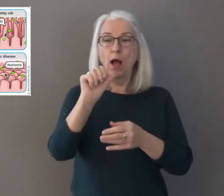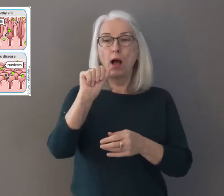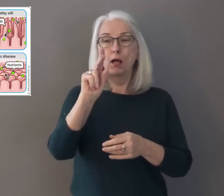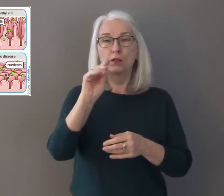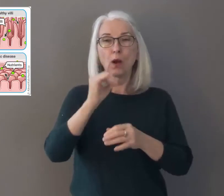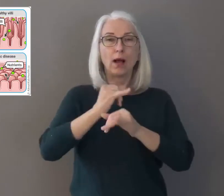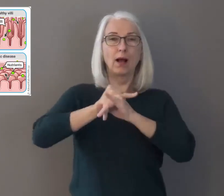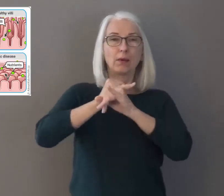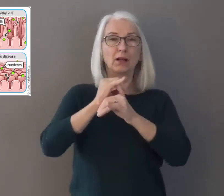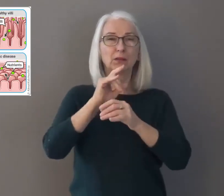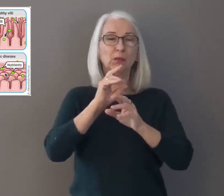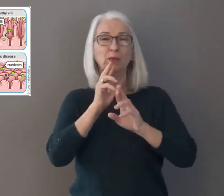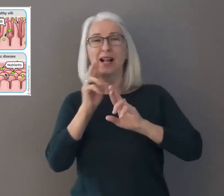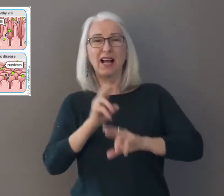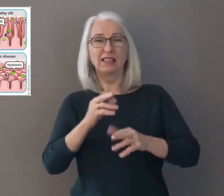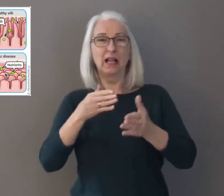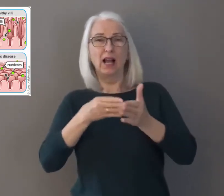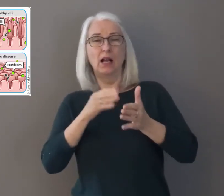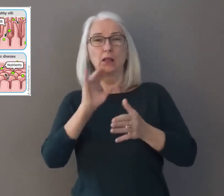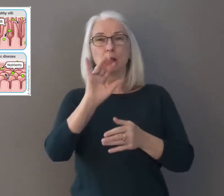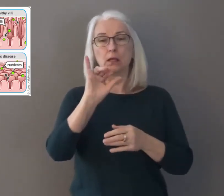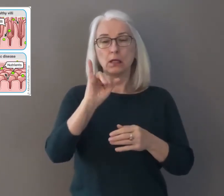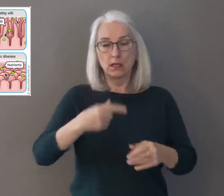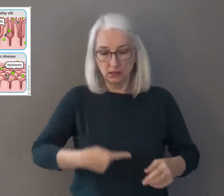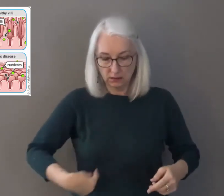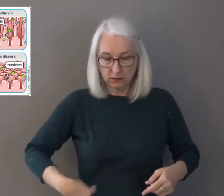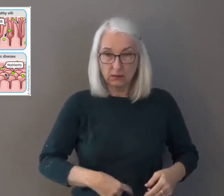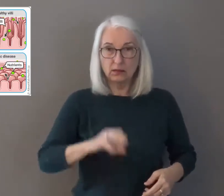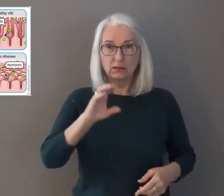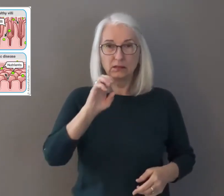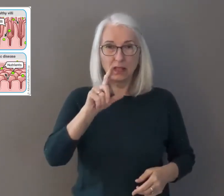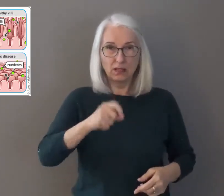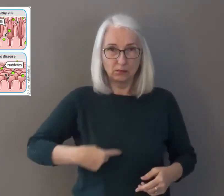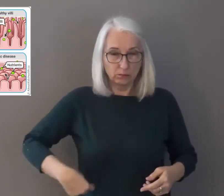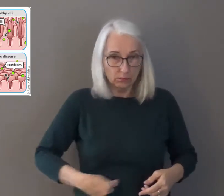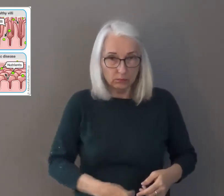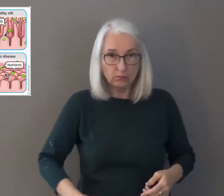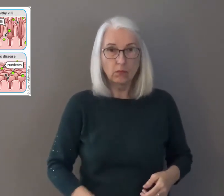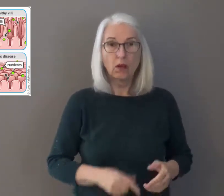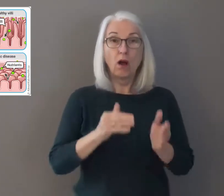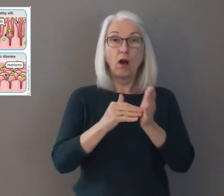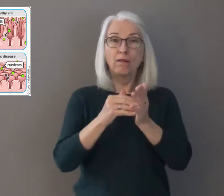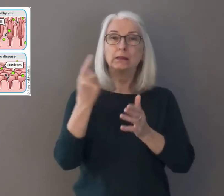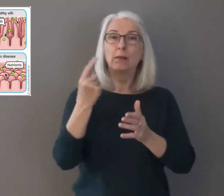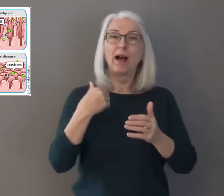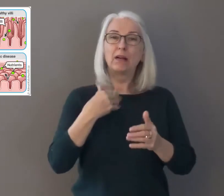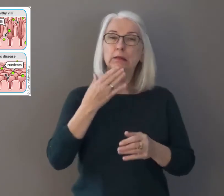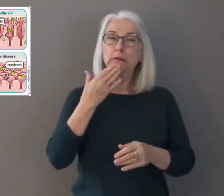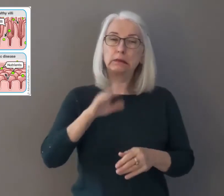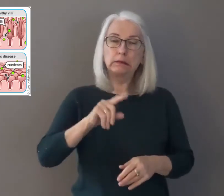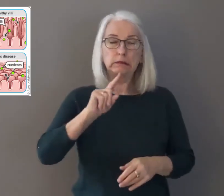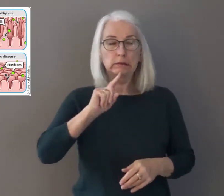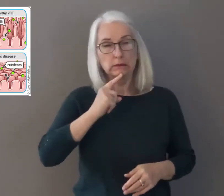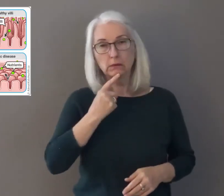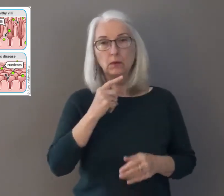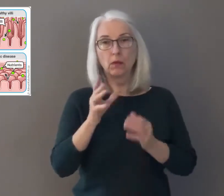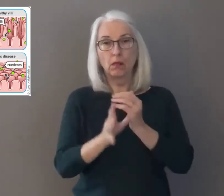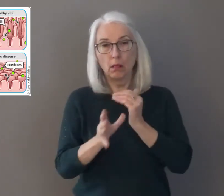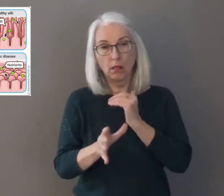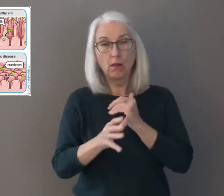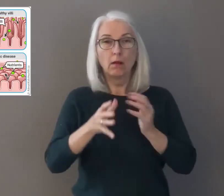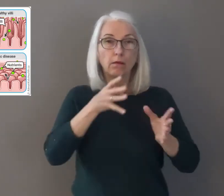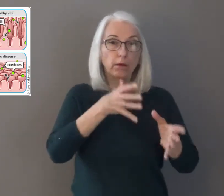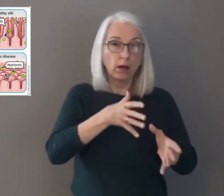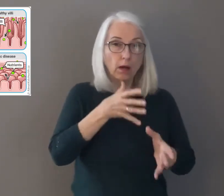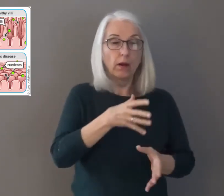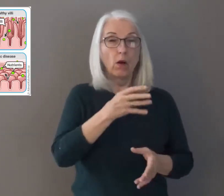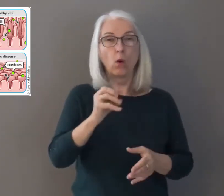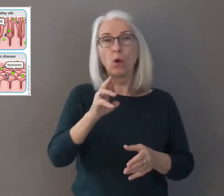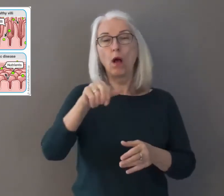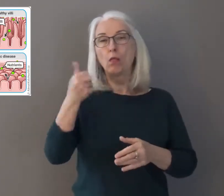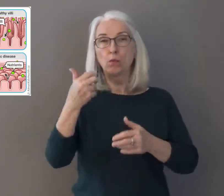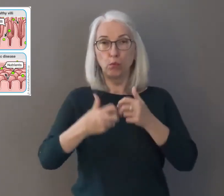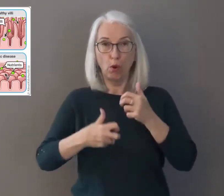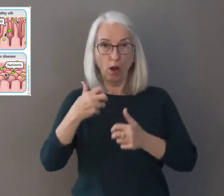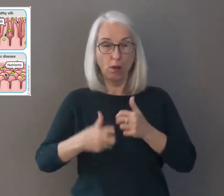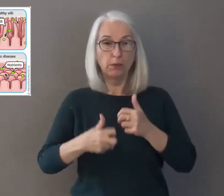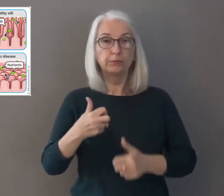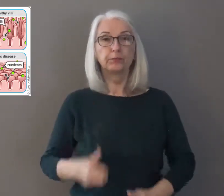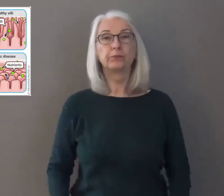autoimmune reaction against the intestinal cells. Often, someone has severe diarrhea, vomiting, and other problems.